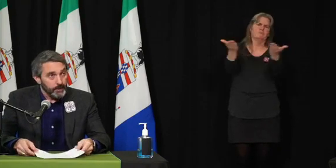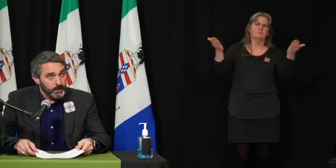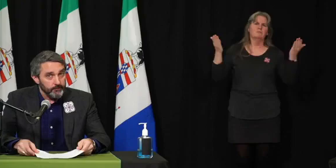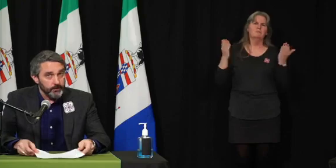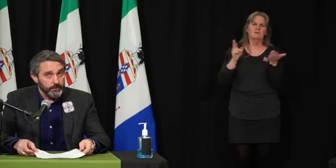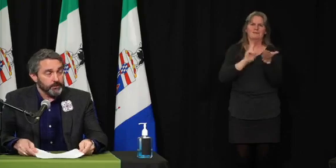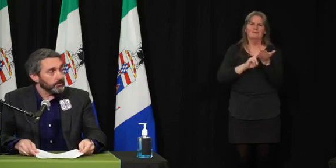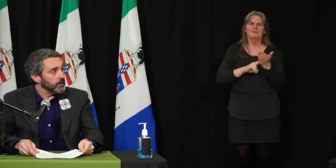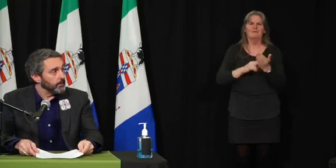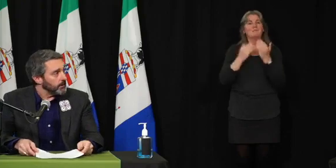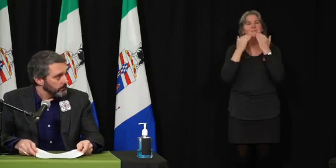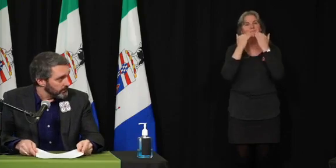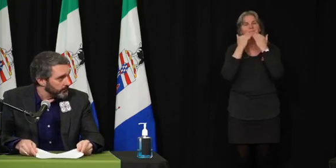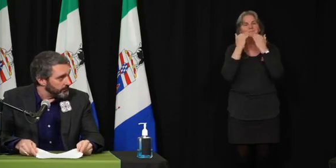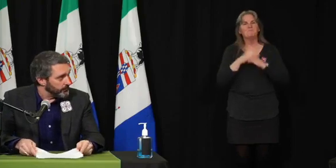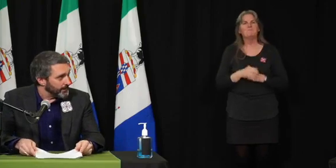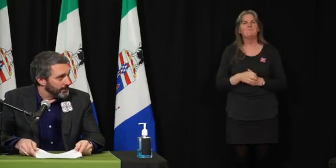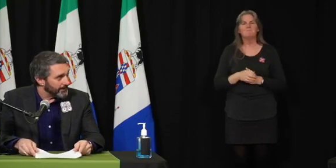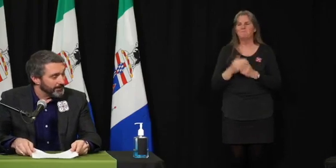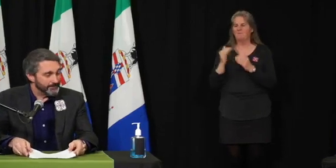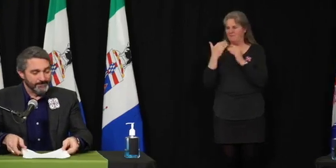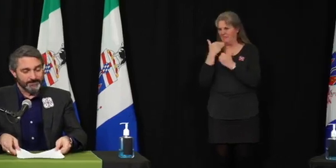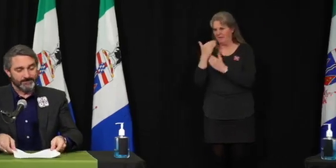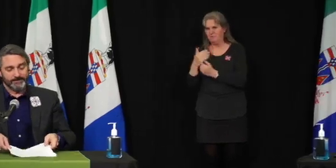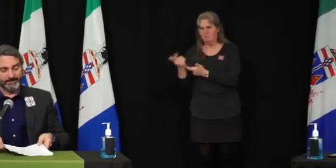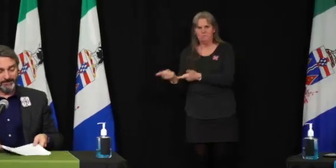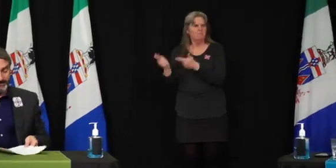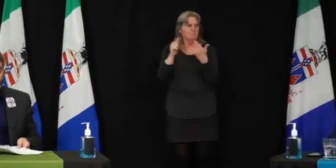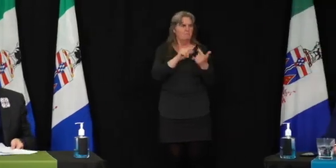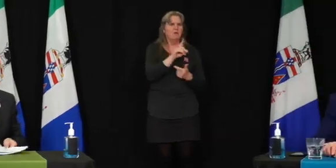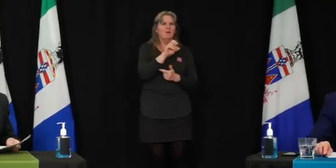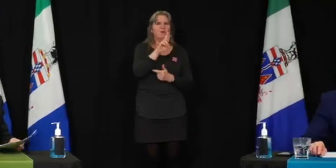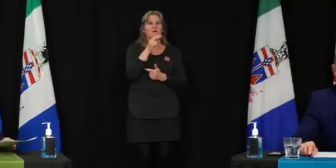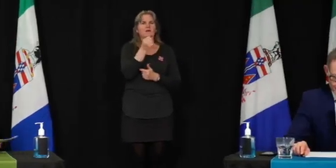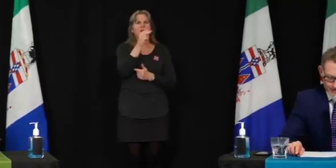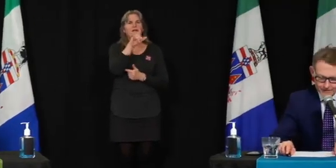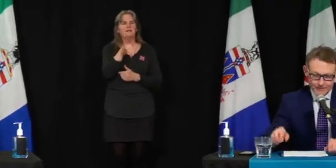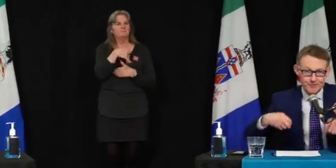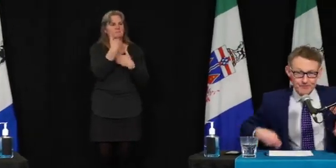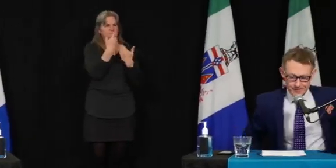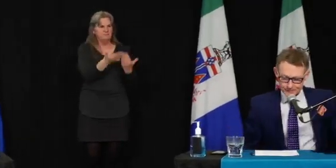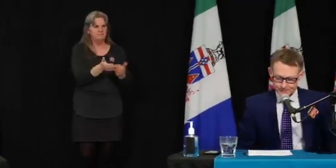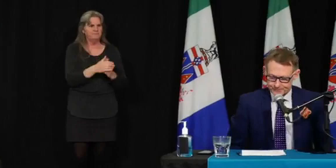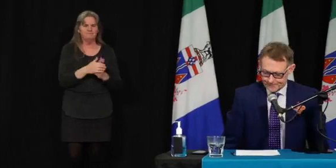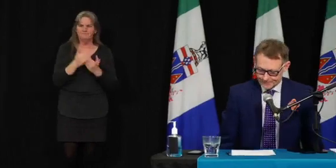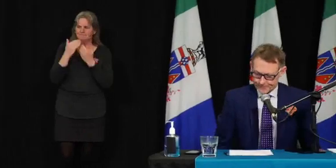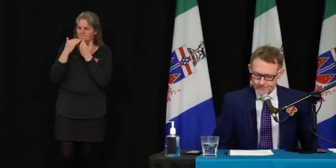Thank you very much. Dr Hanley? Thank you, premier.